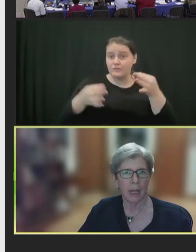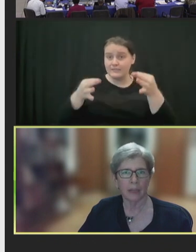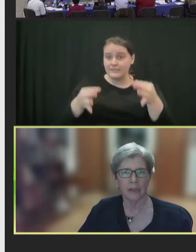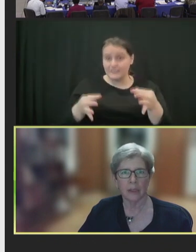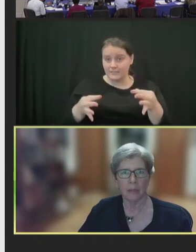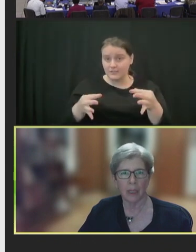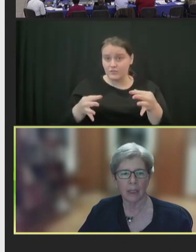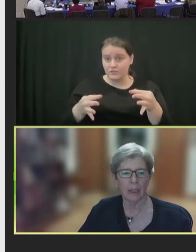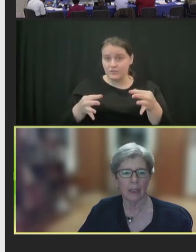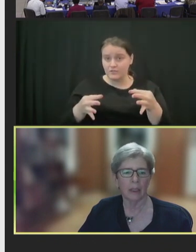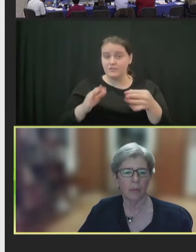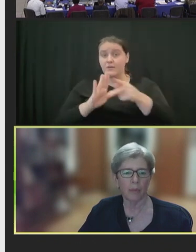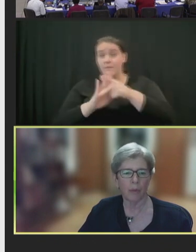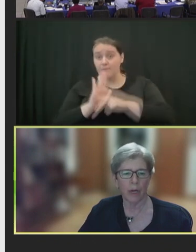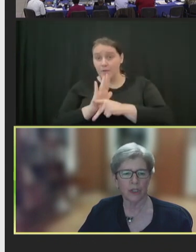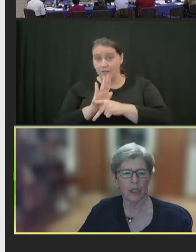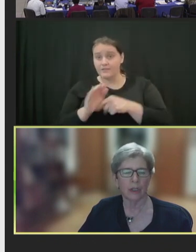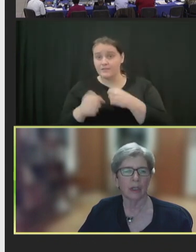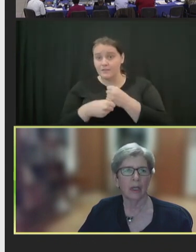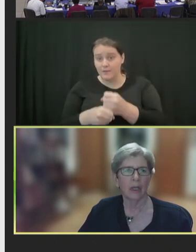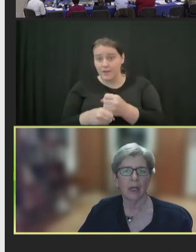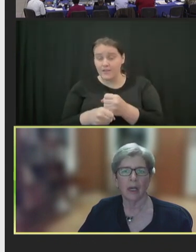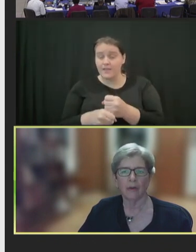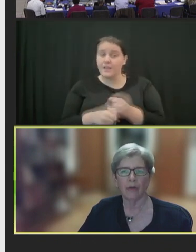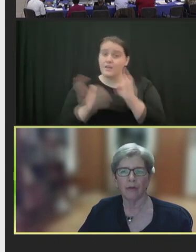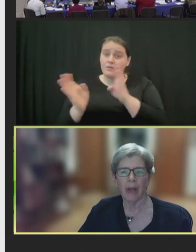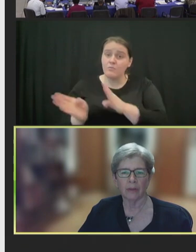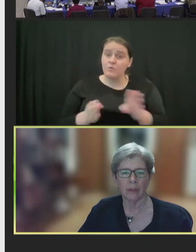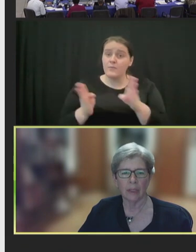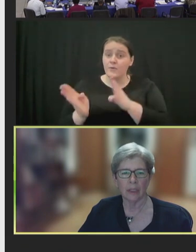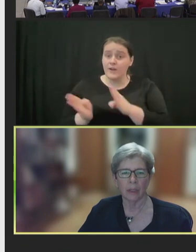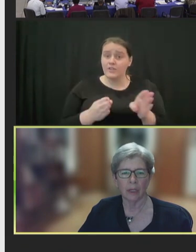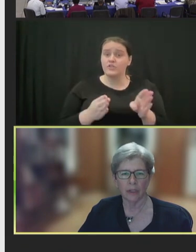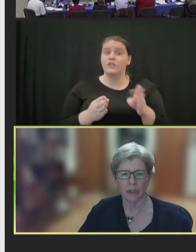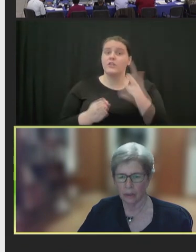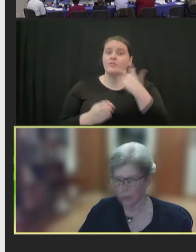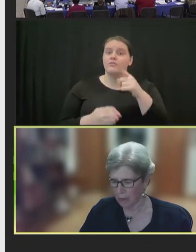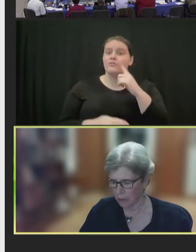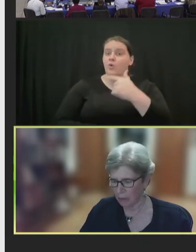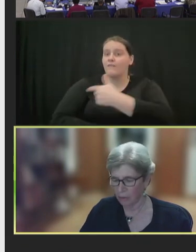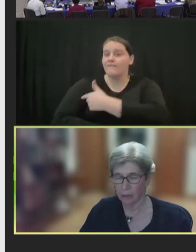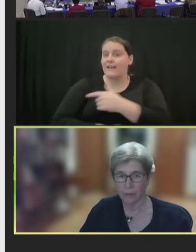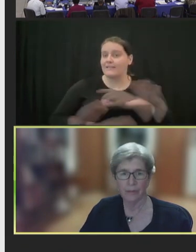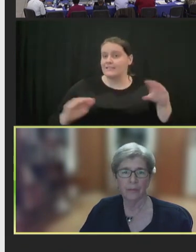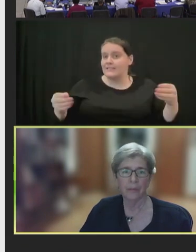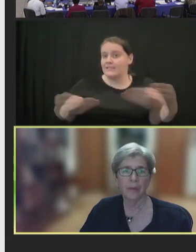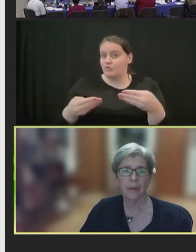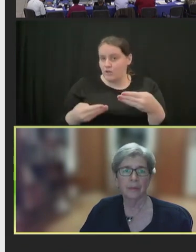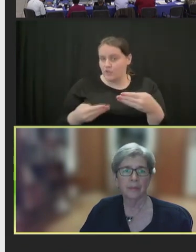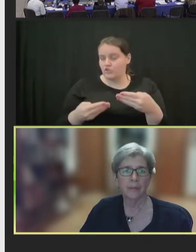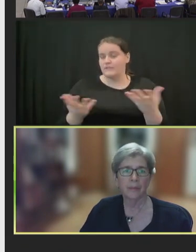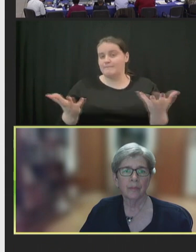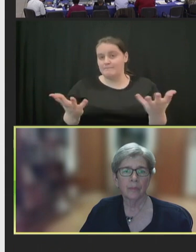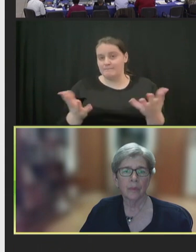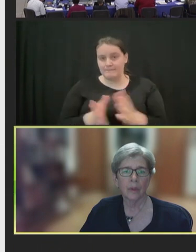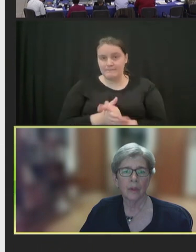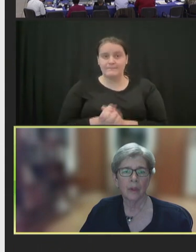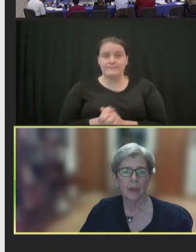policy making, preparation for vaccine introduction, et cetera.